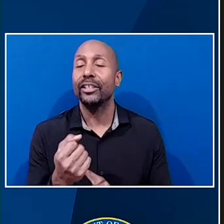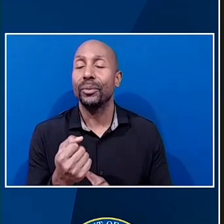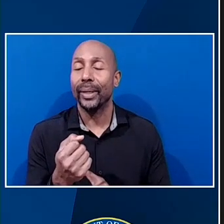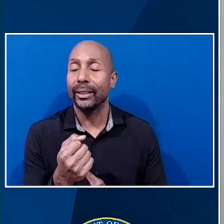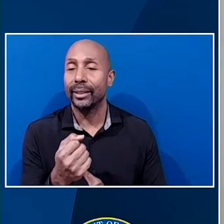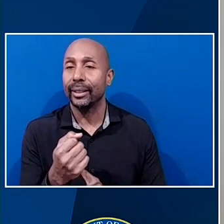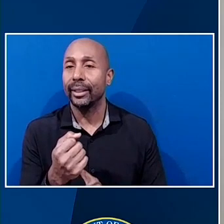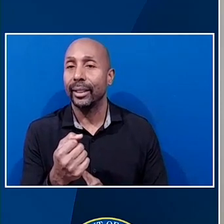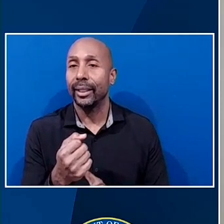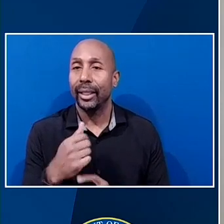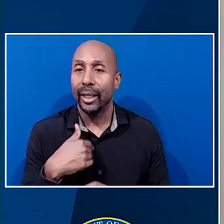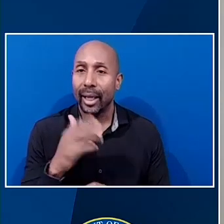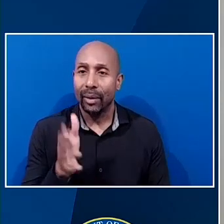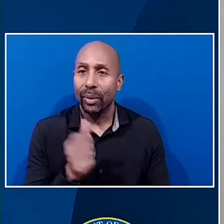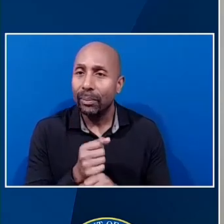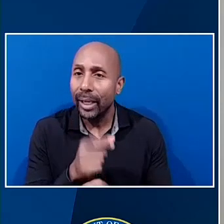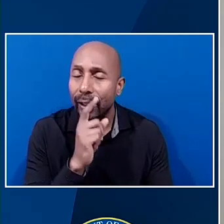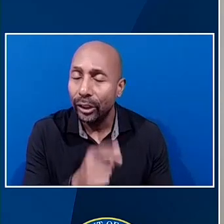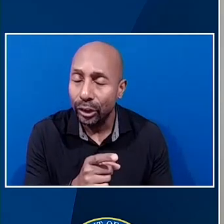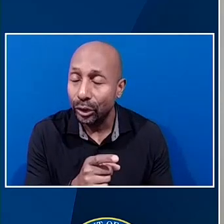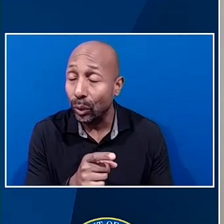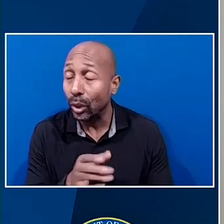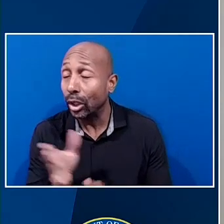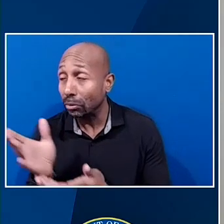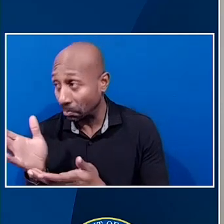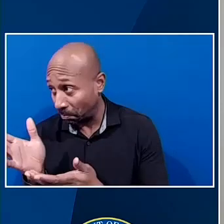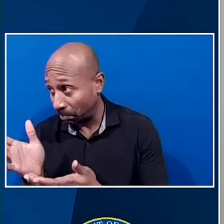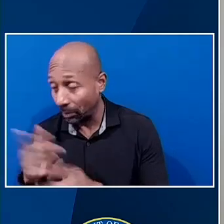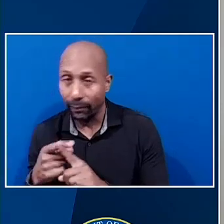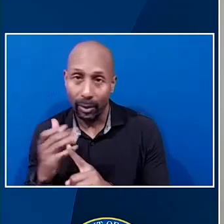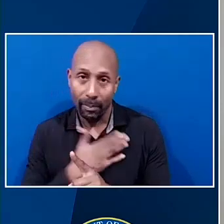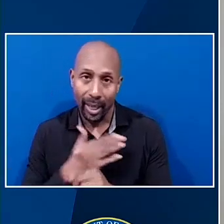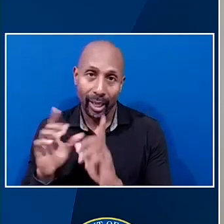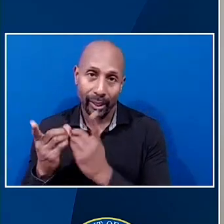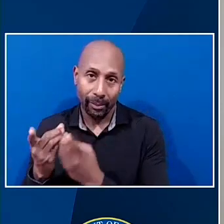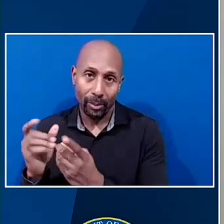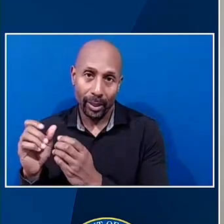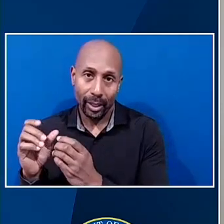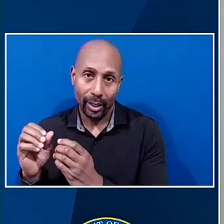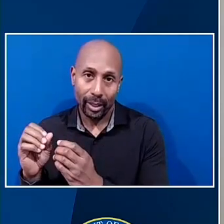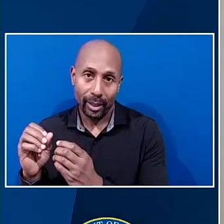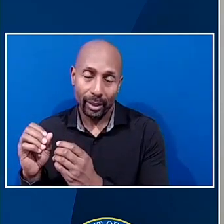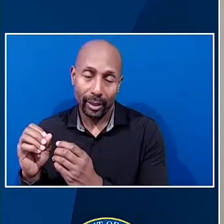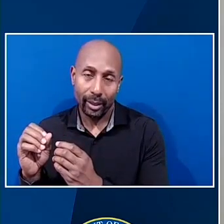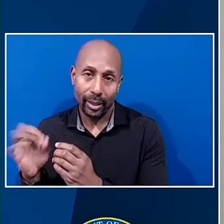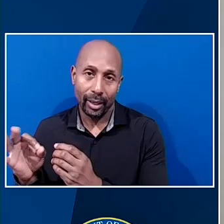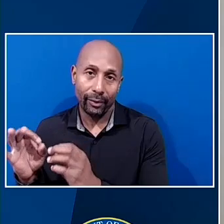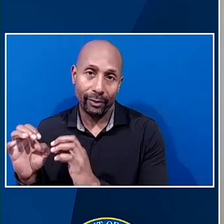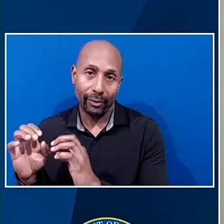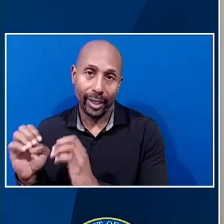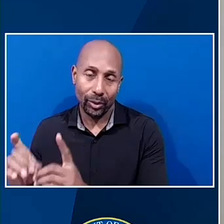sure and turn to my Department colleagues to make sure that they agree with me. But I believe our intent was that the